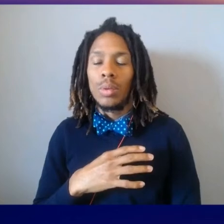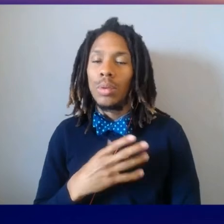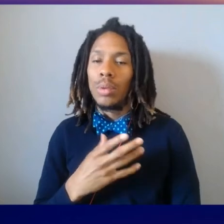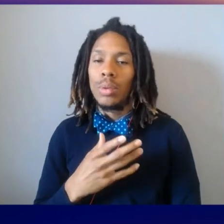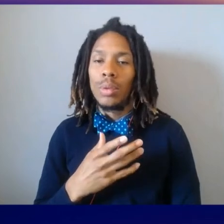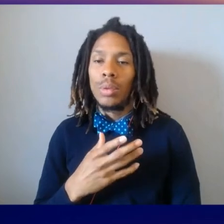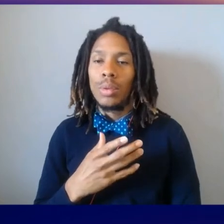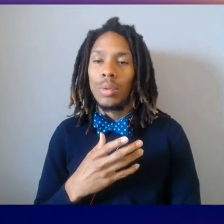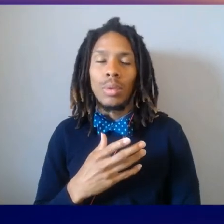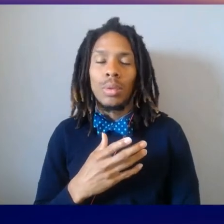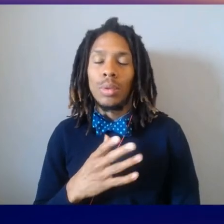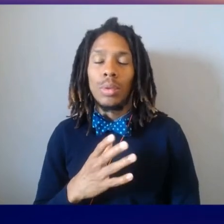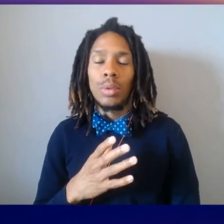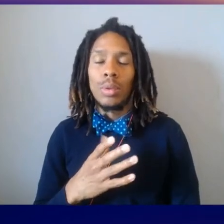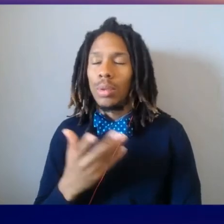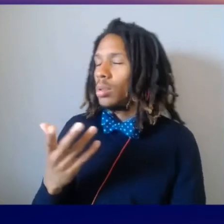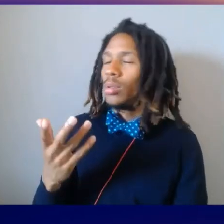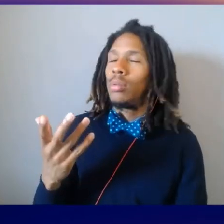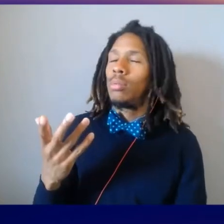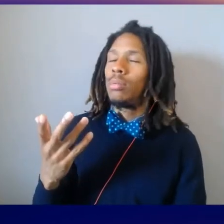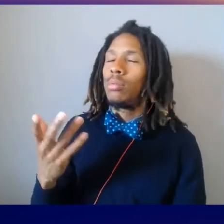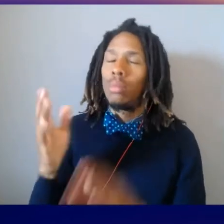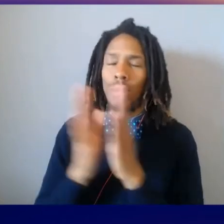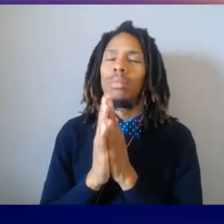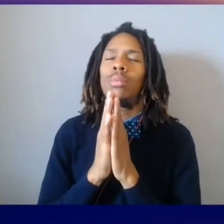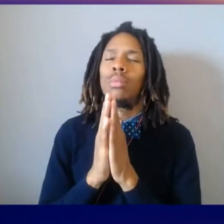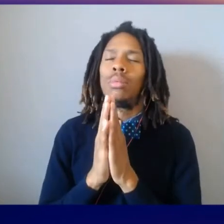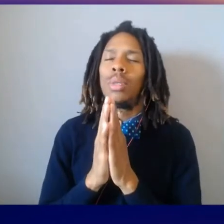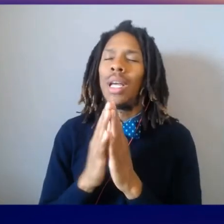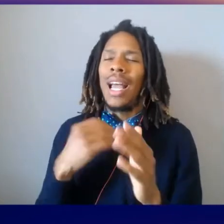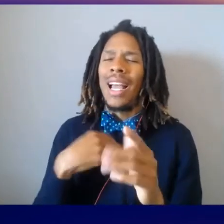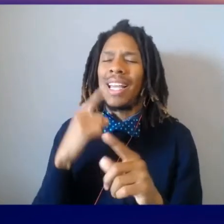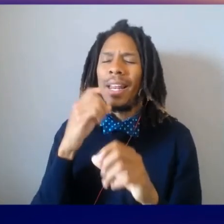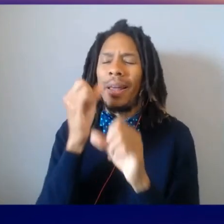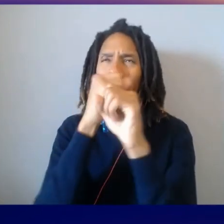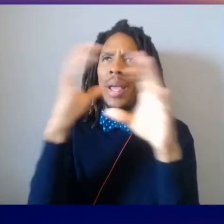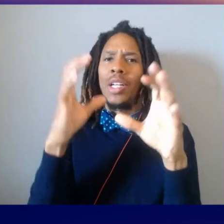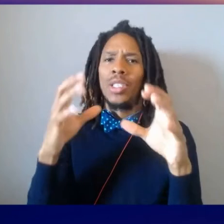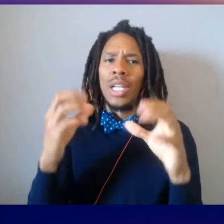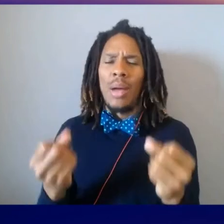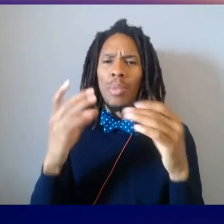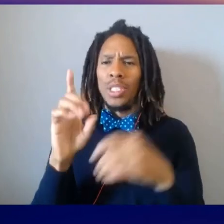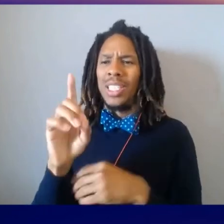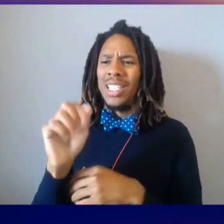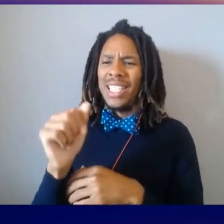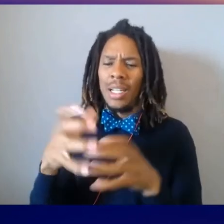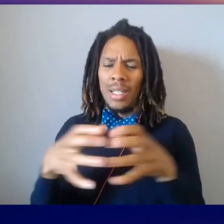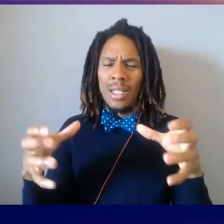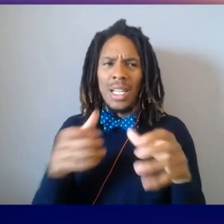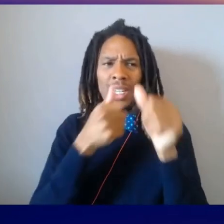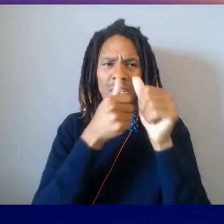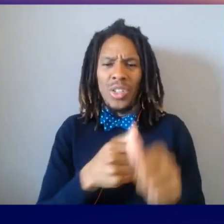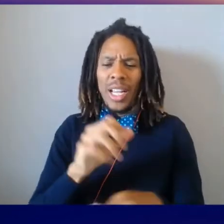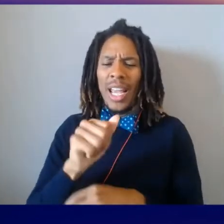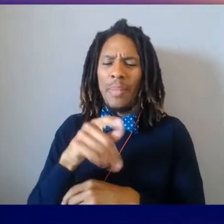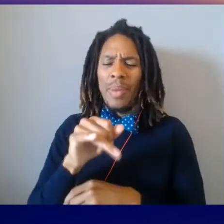I can't even begin to imagine the scale of data. There's tracking API calls through CloudTrail that's going into that.